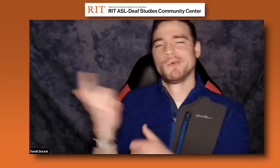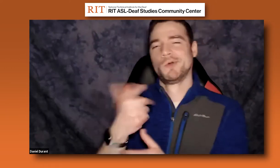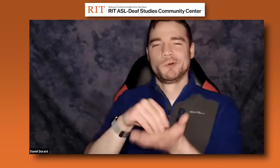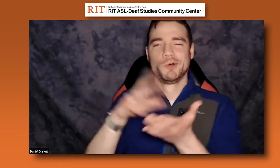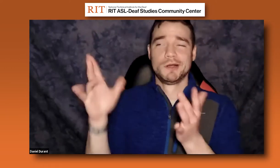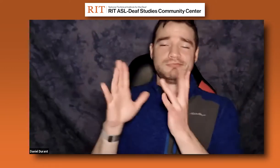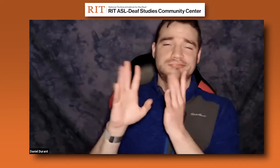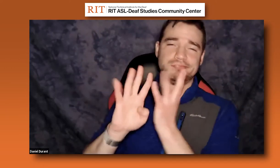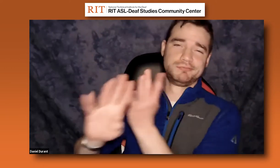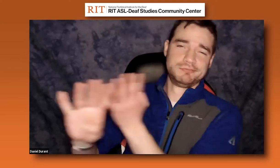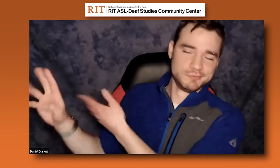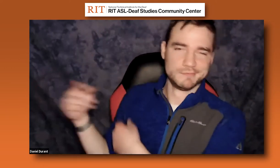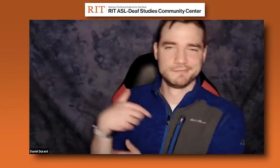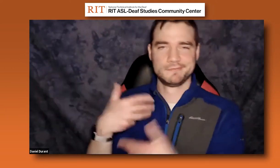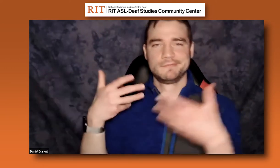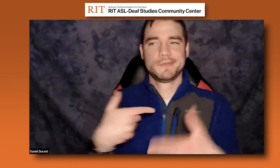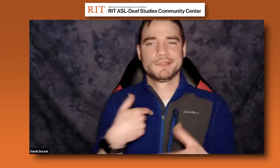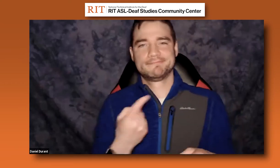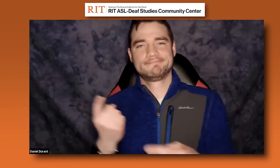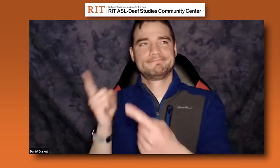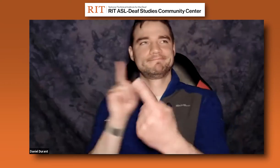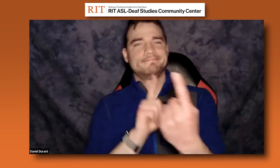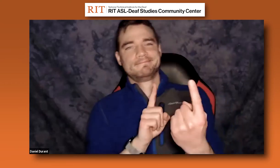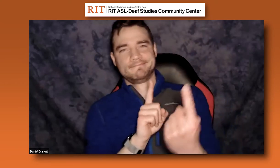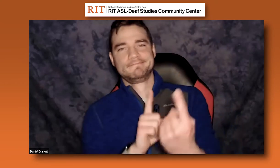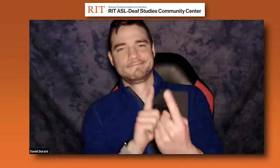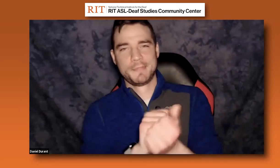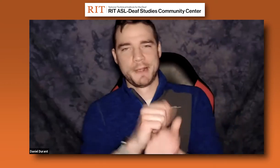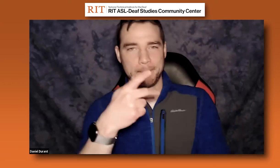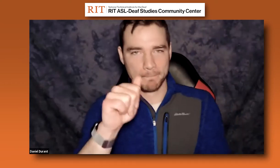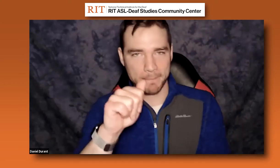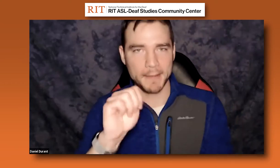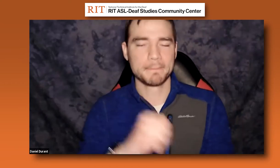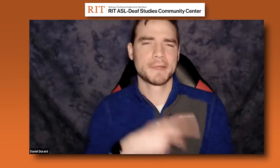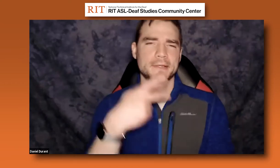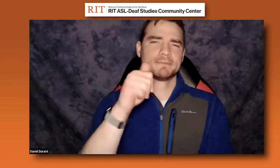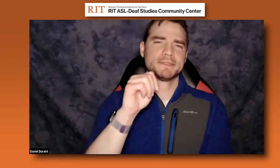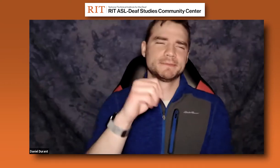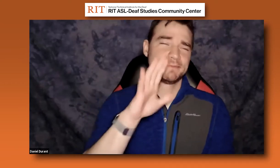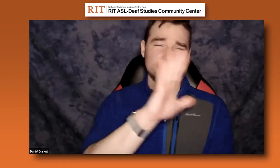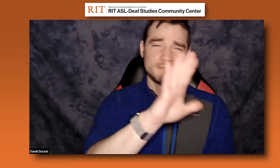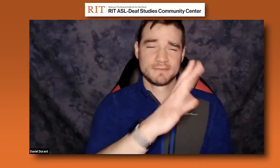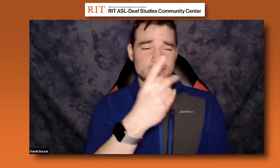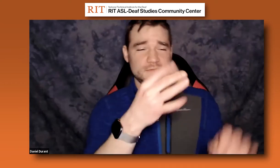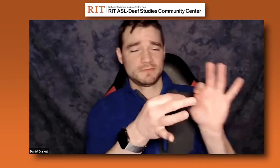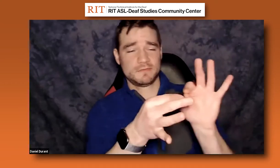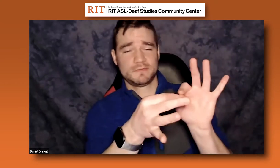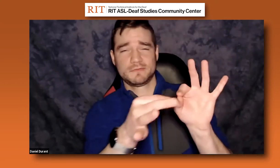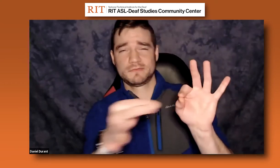but the bell rang, students left, and I stayed and had a little one-on-one chat with Pam.